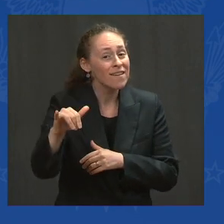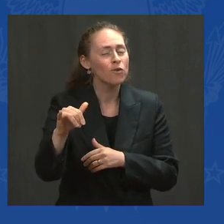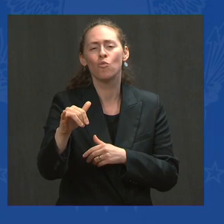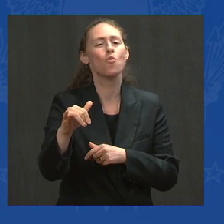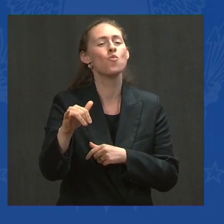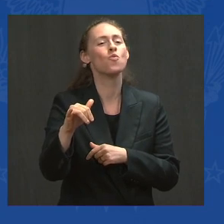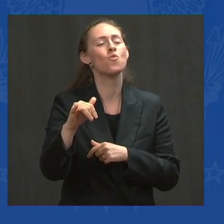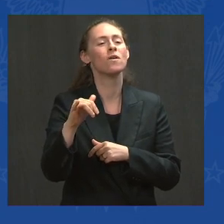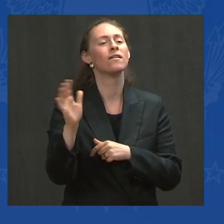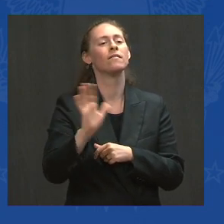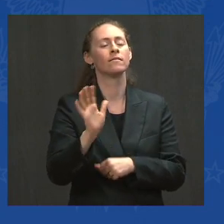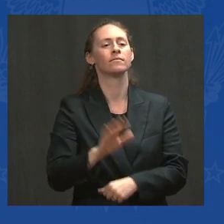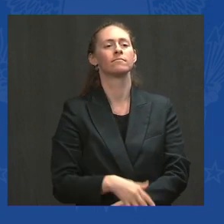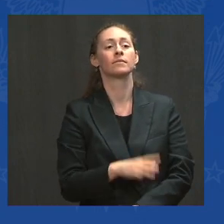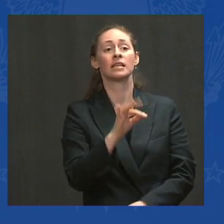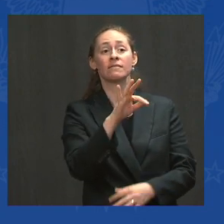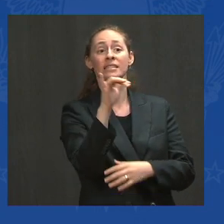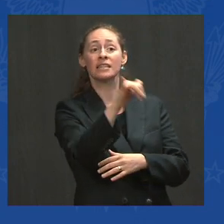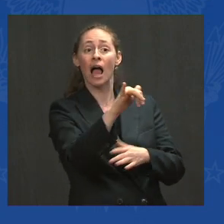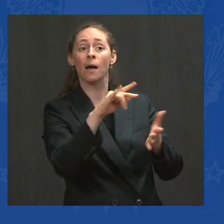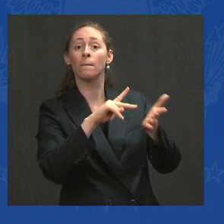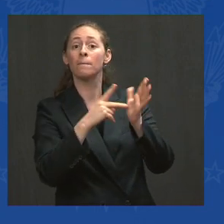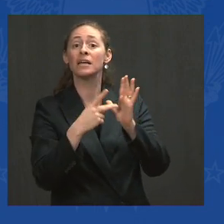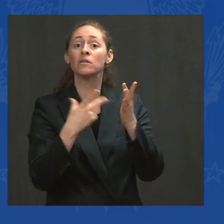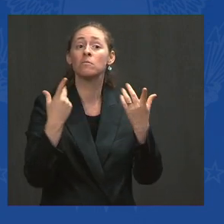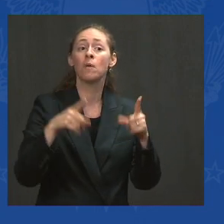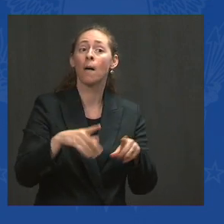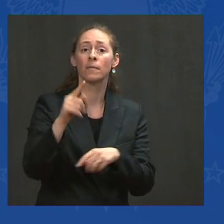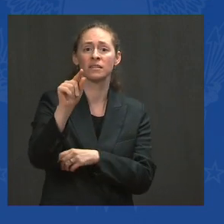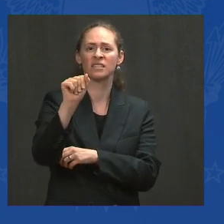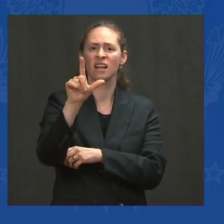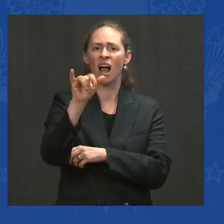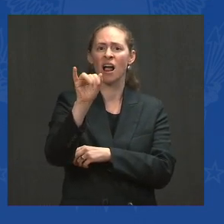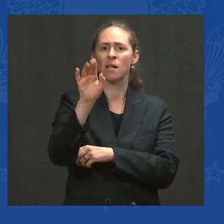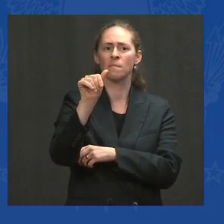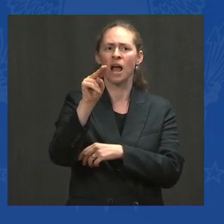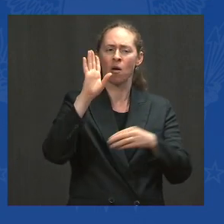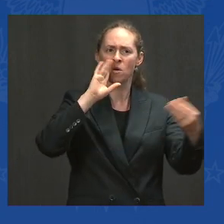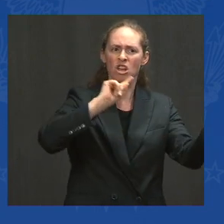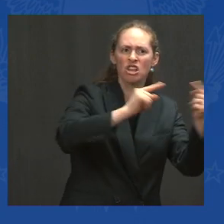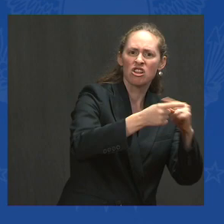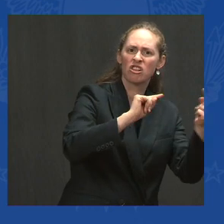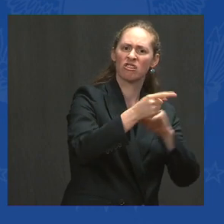forces. The status quo was not an option. Staying would have meant U.S.